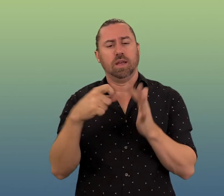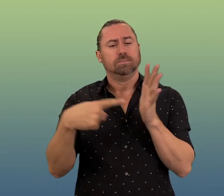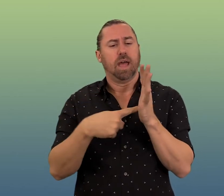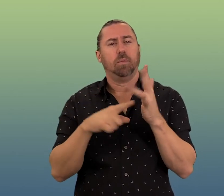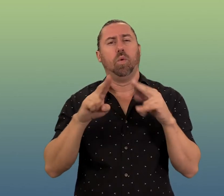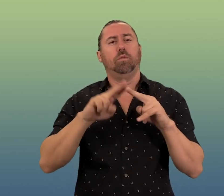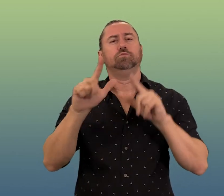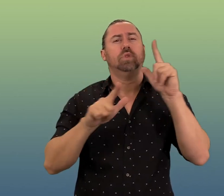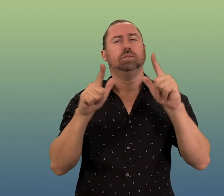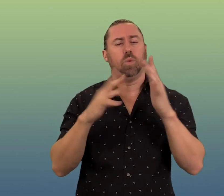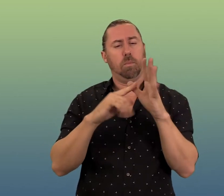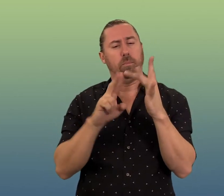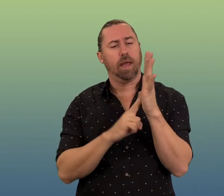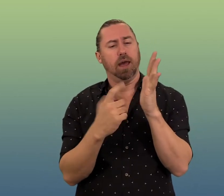Department of Transport and Main Roads.